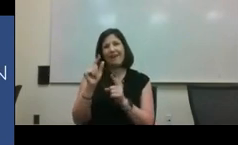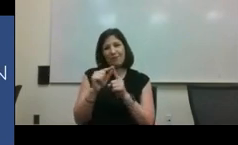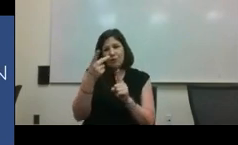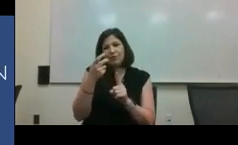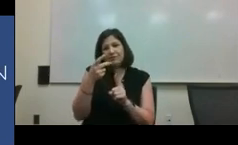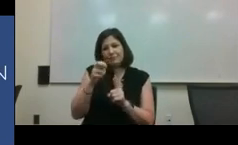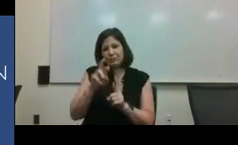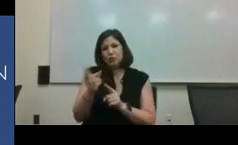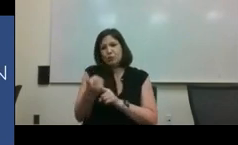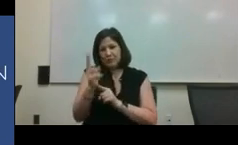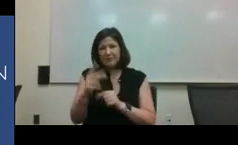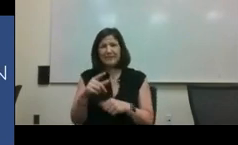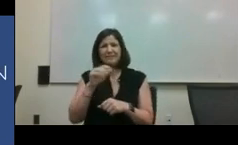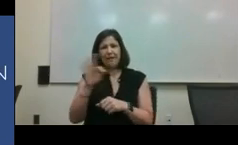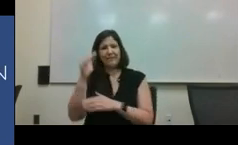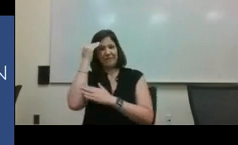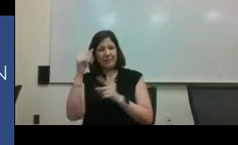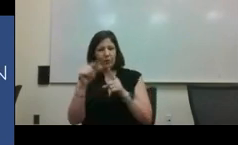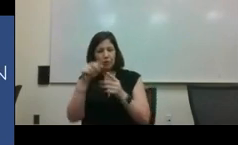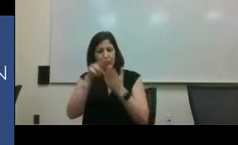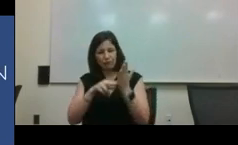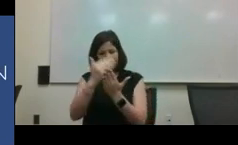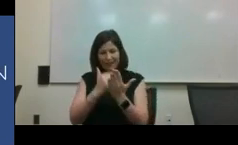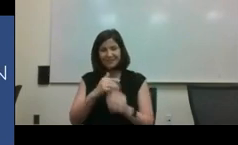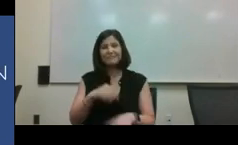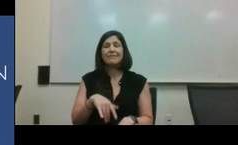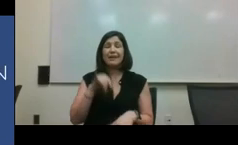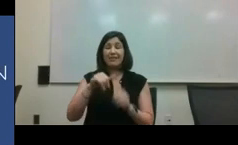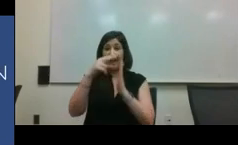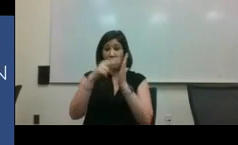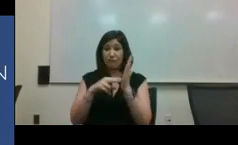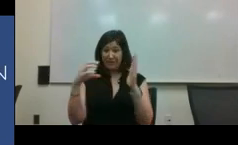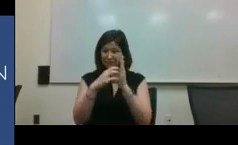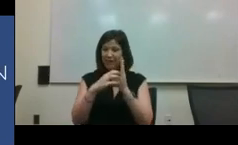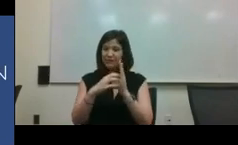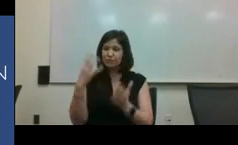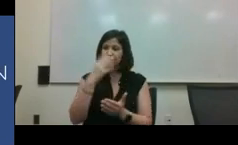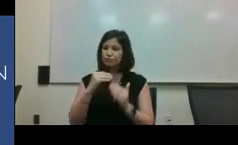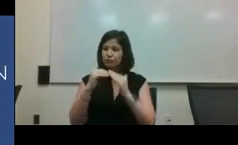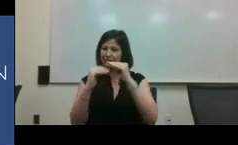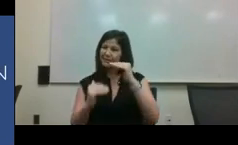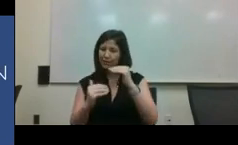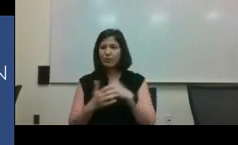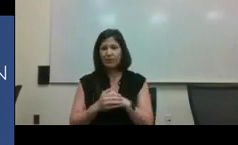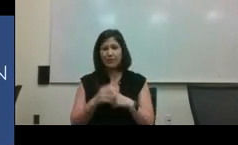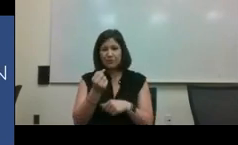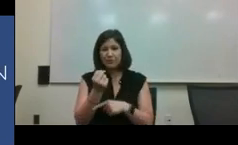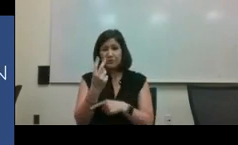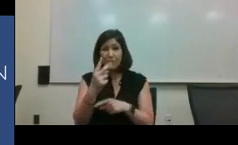of the familiar word reading list. Then their reading passage was quite low. And so they only read around 12 words in the beginning